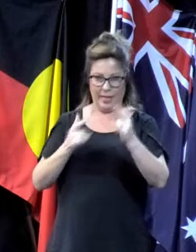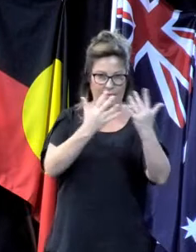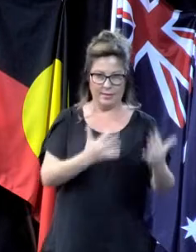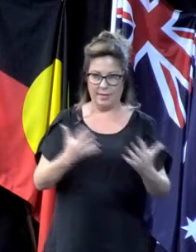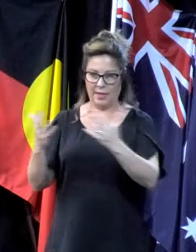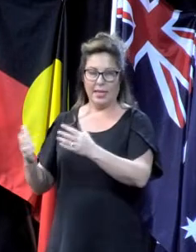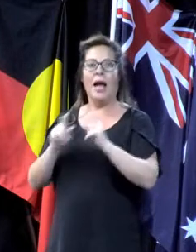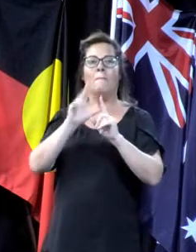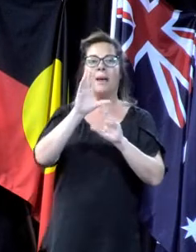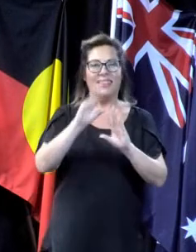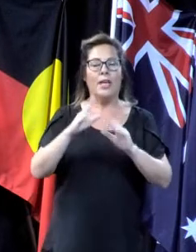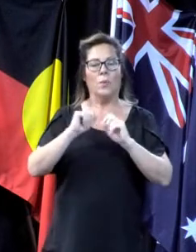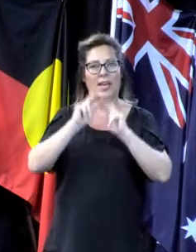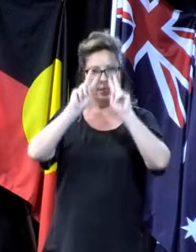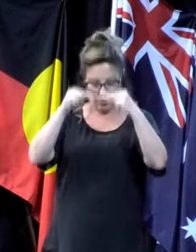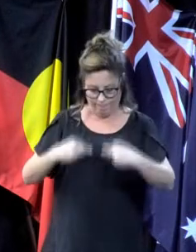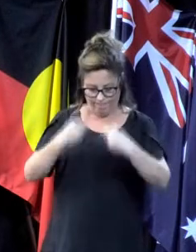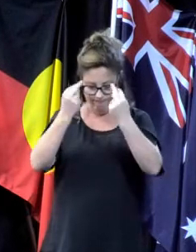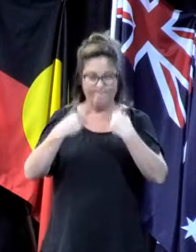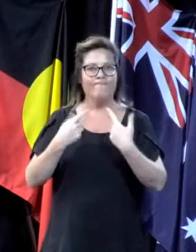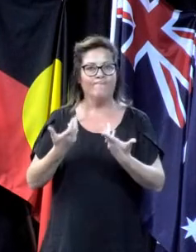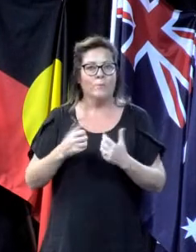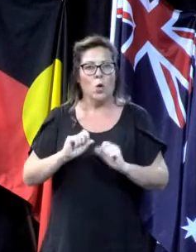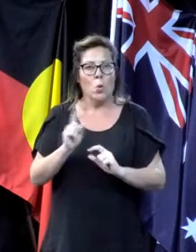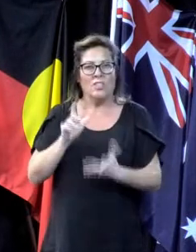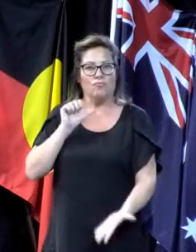and to the quality of education that we were providing not only